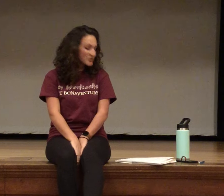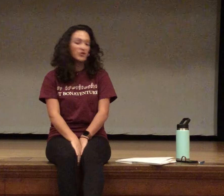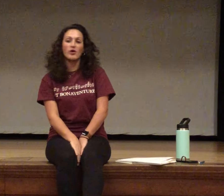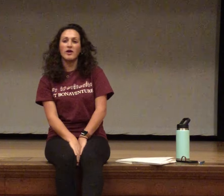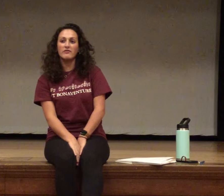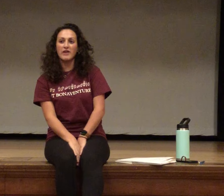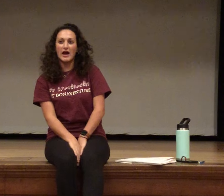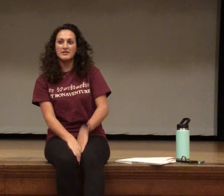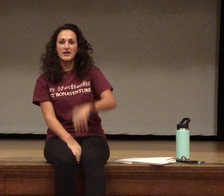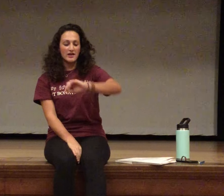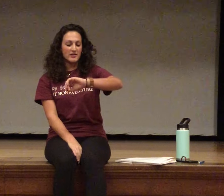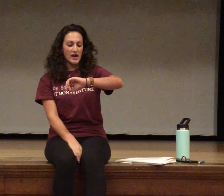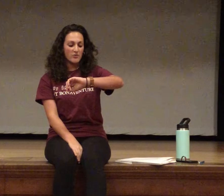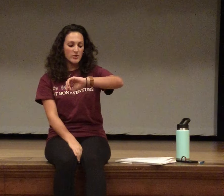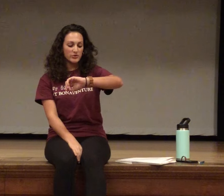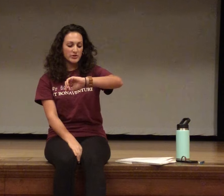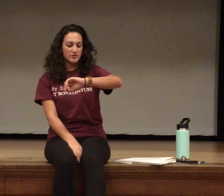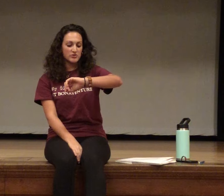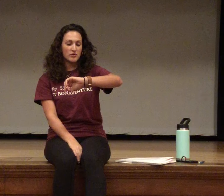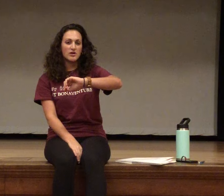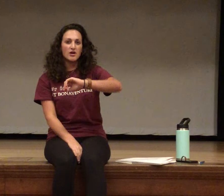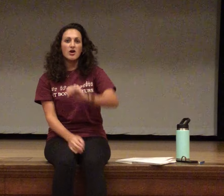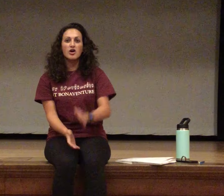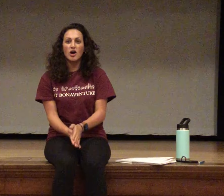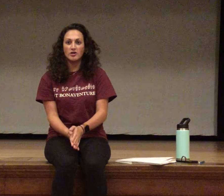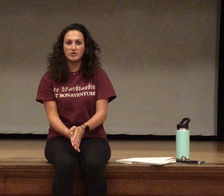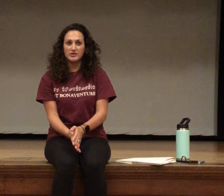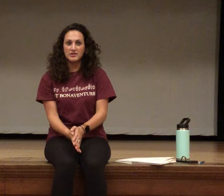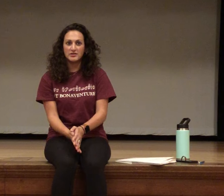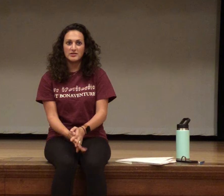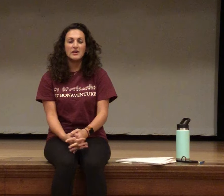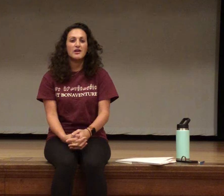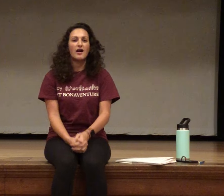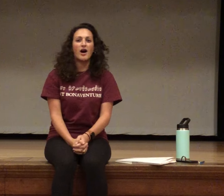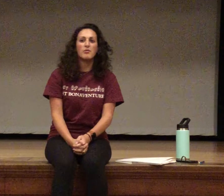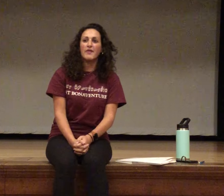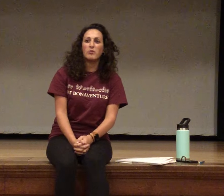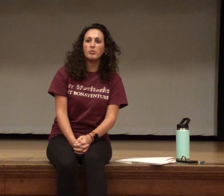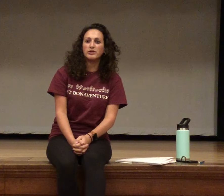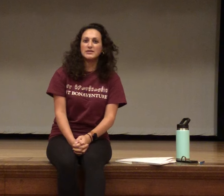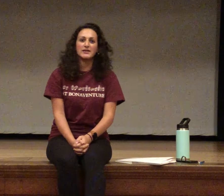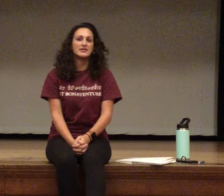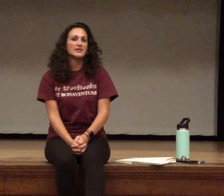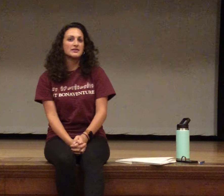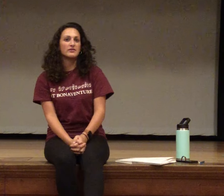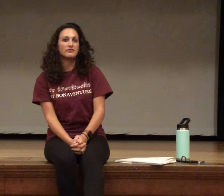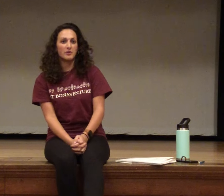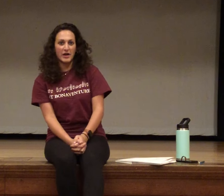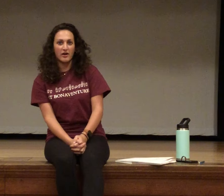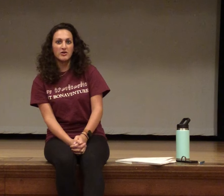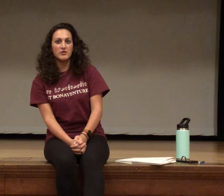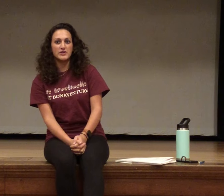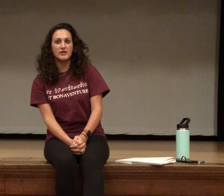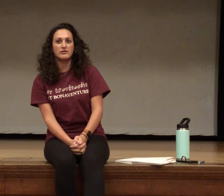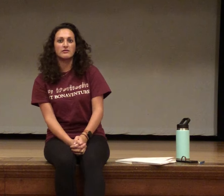um so going off of that now we will do colors and then we'll build sentences from there using